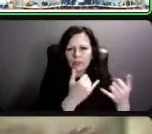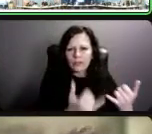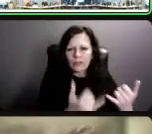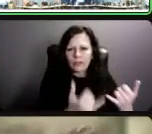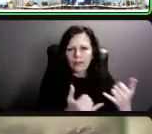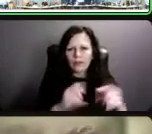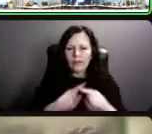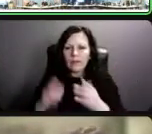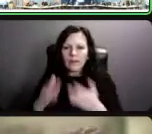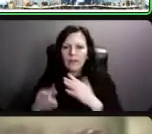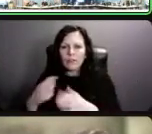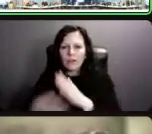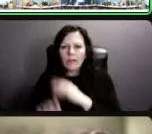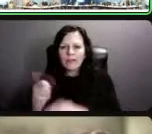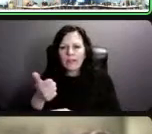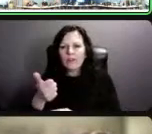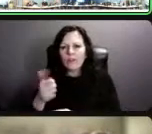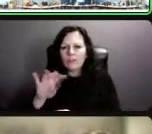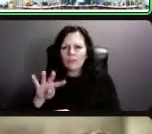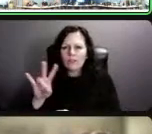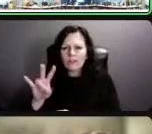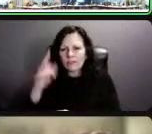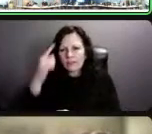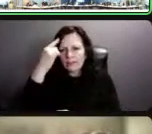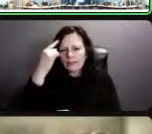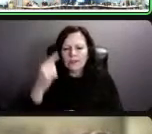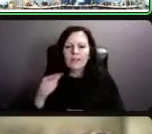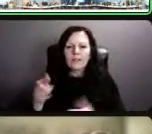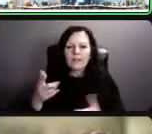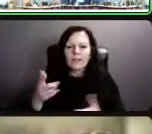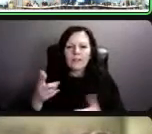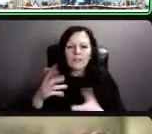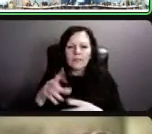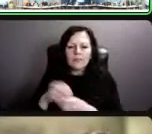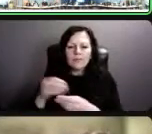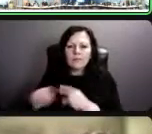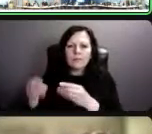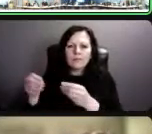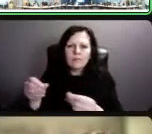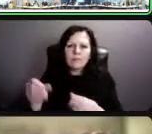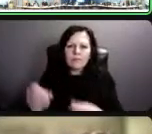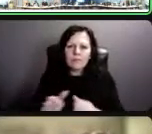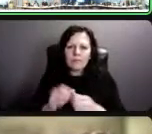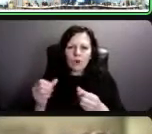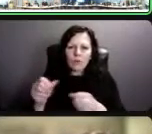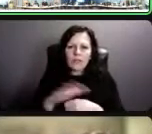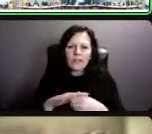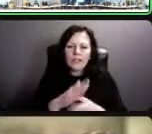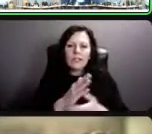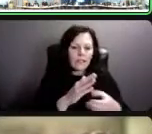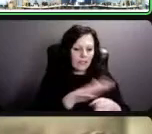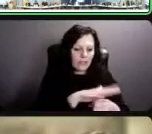GOVERNMENT ARE BOTH COUNTING ON SOLVING THE ISSUE RIGHT NOW IN